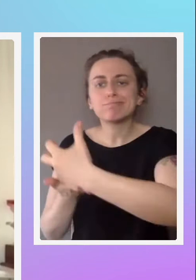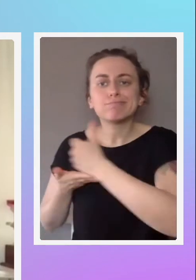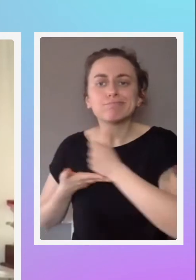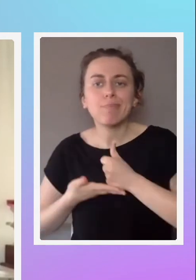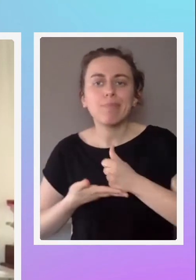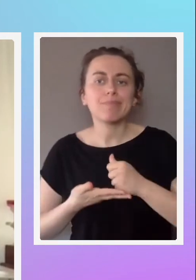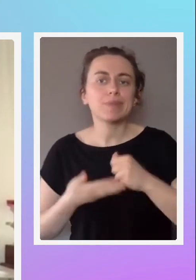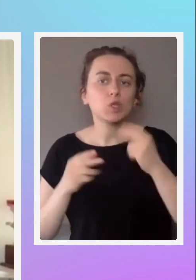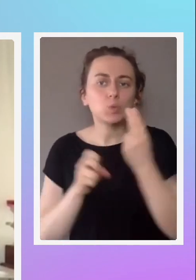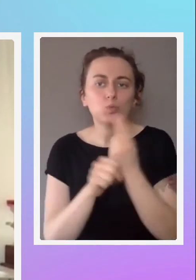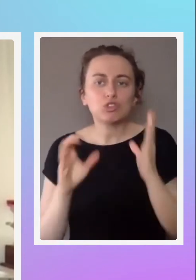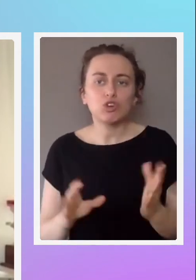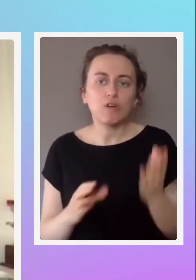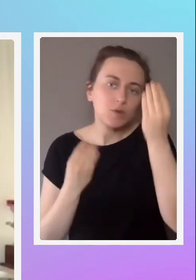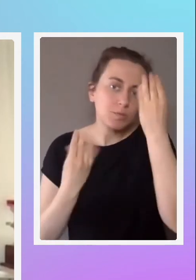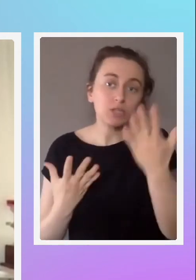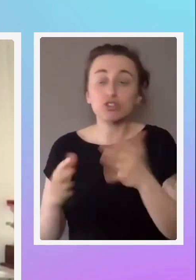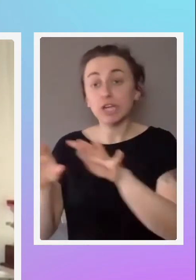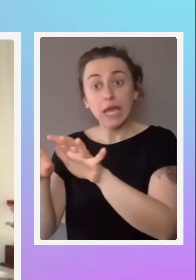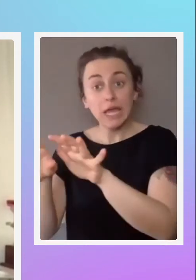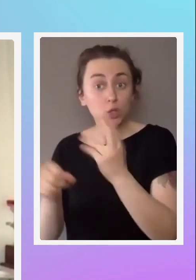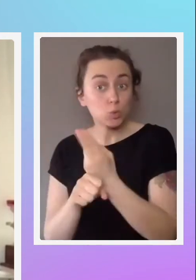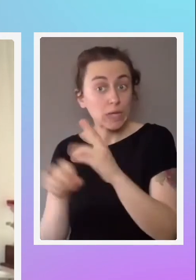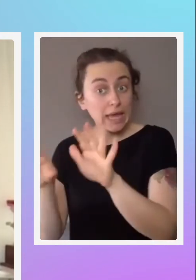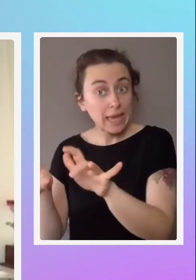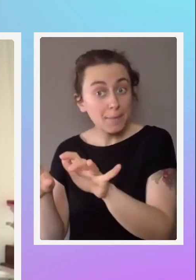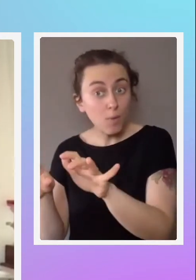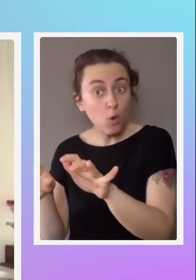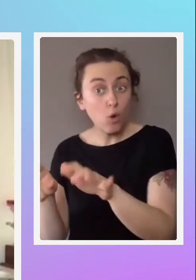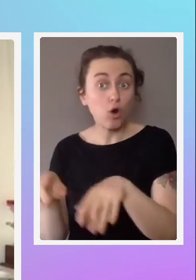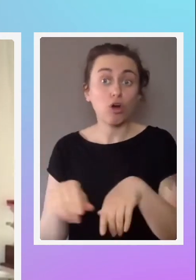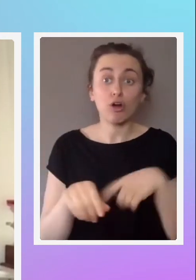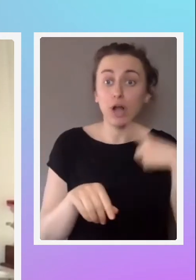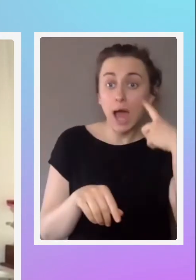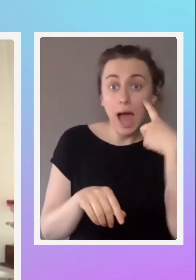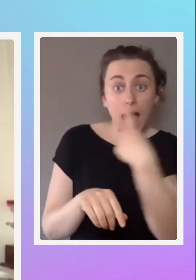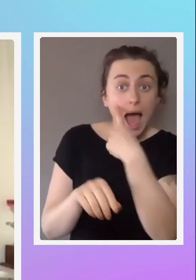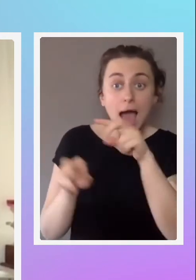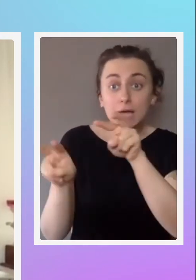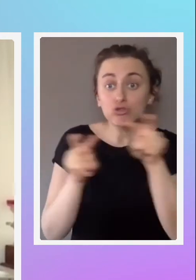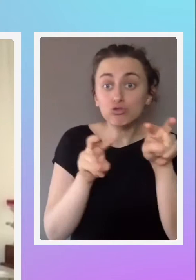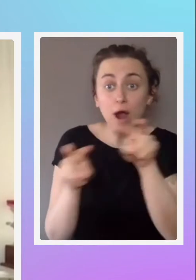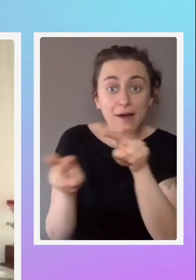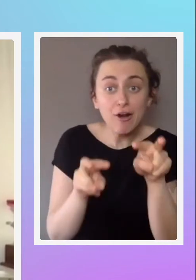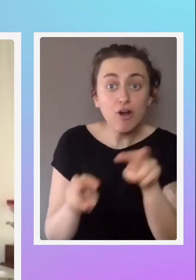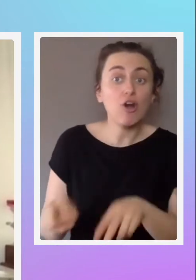or using some speech to text interpreter or something else all of those are generating signals